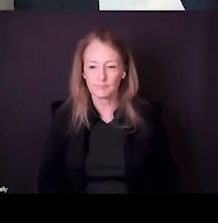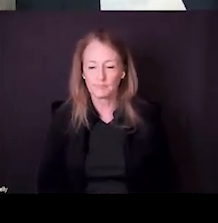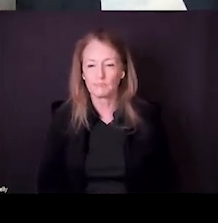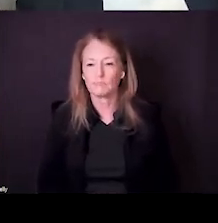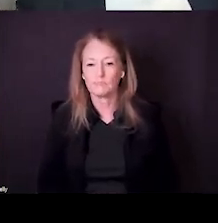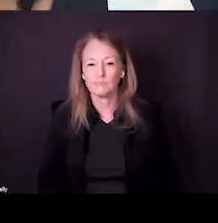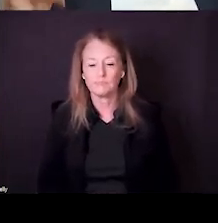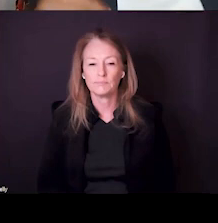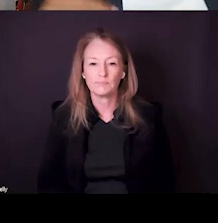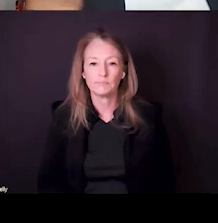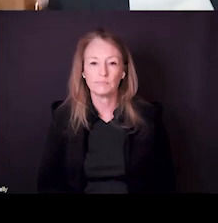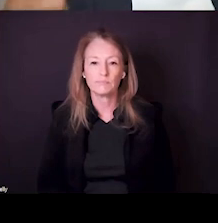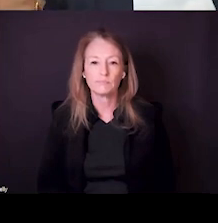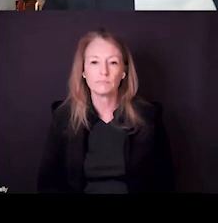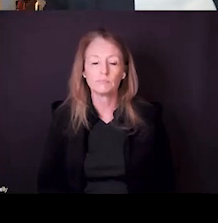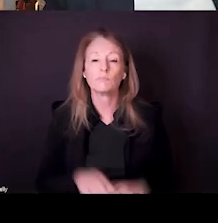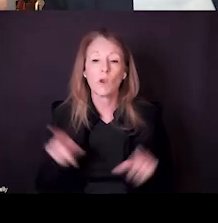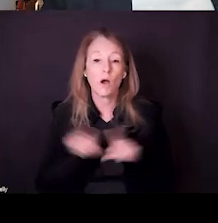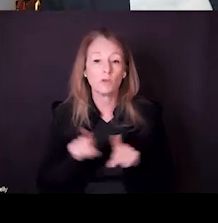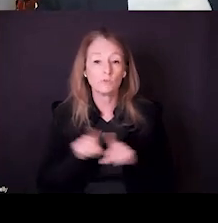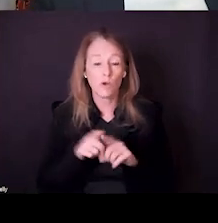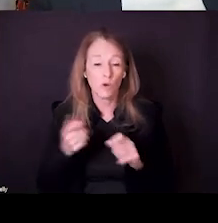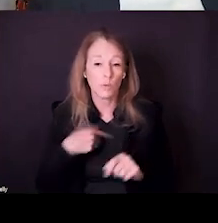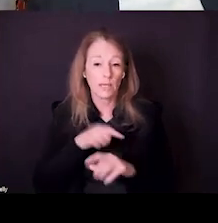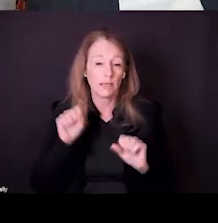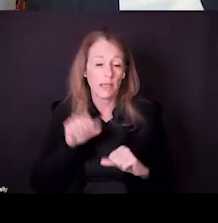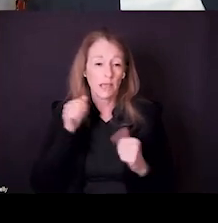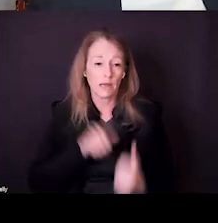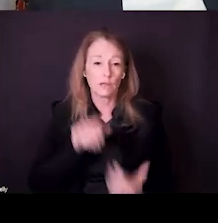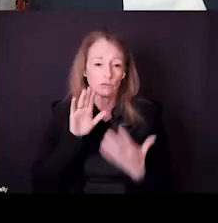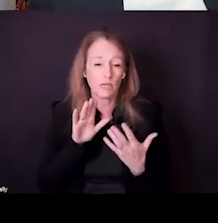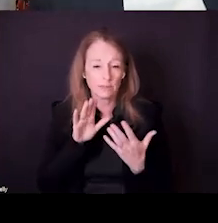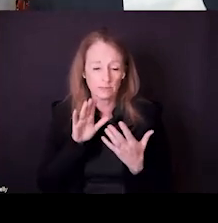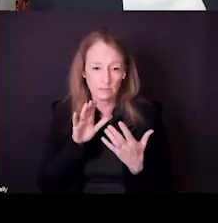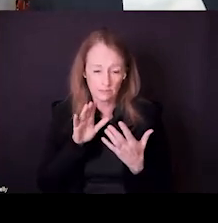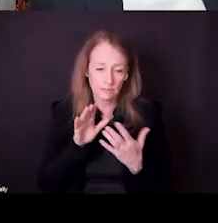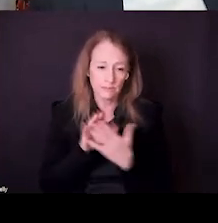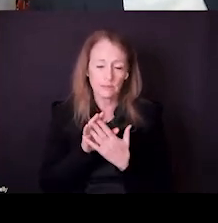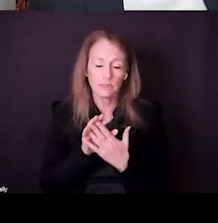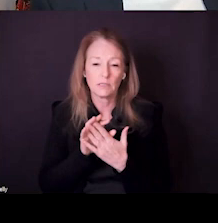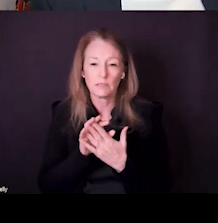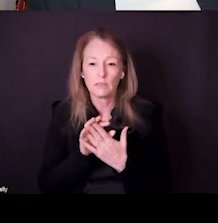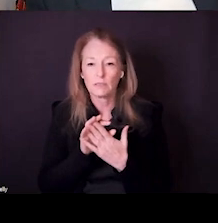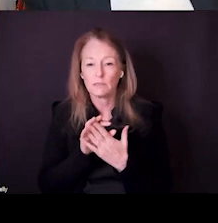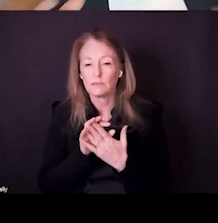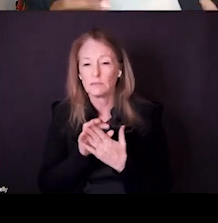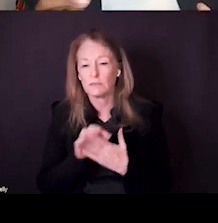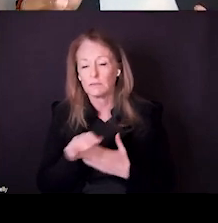WE CAN ALSO BE ADDRESSING SOCIAL DETERMINANTS. A LOT OF PEOPLE